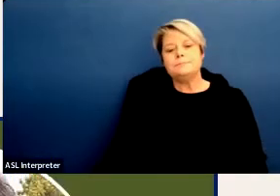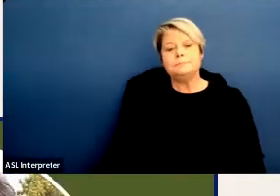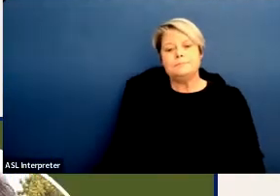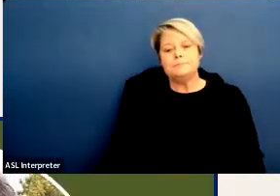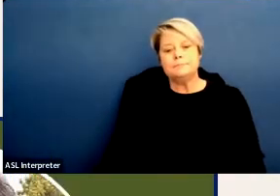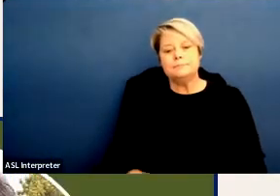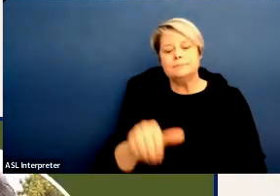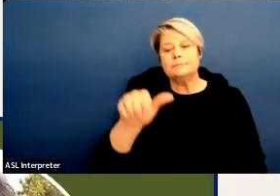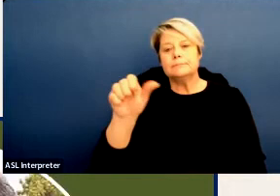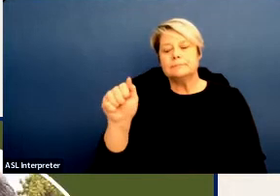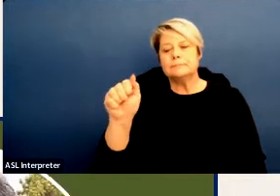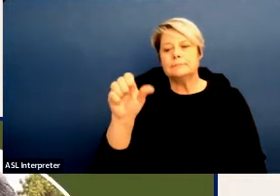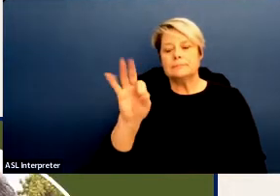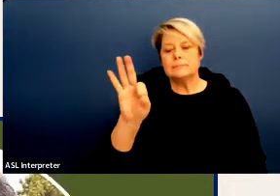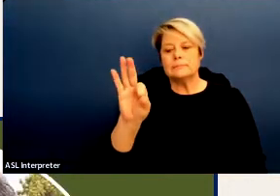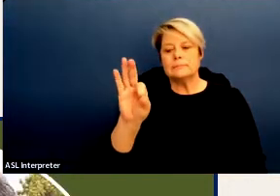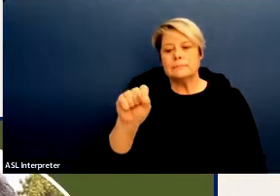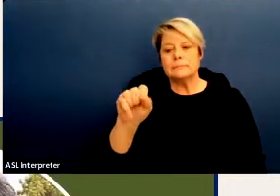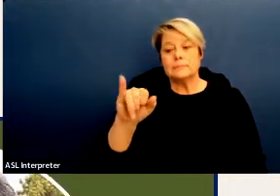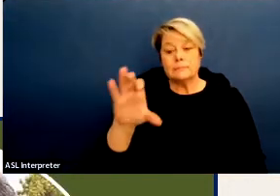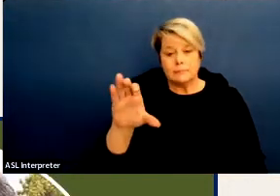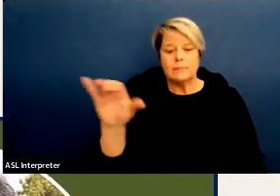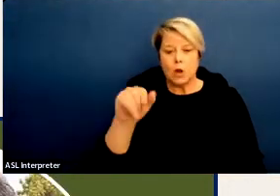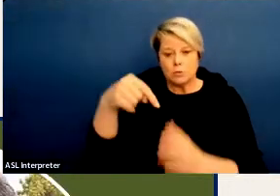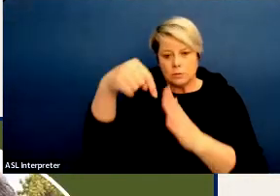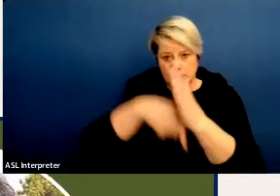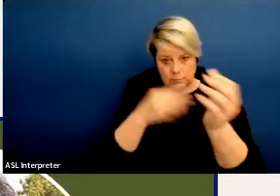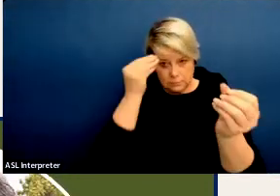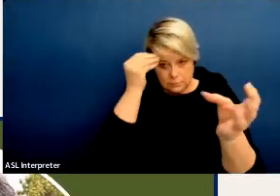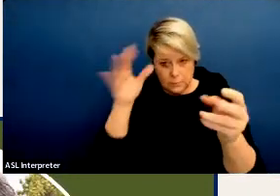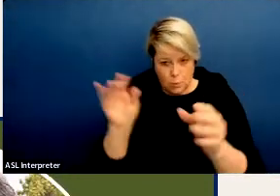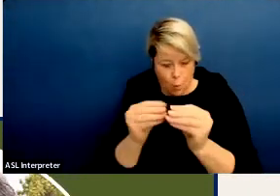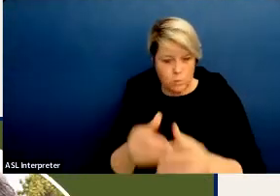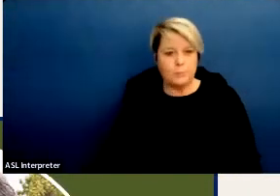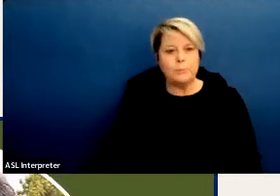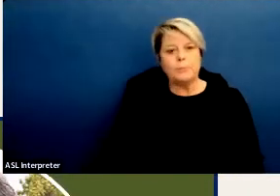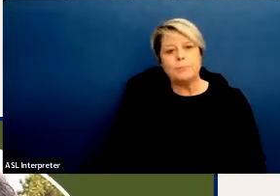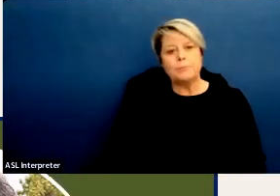are there. AFSIC also has information on natural resource management. So getting into the meat of